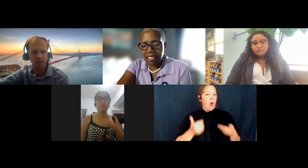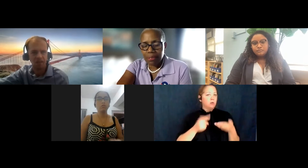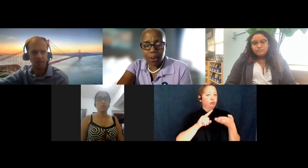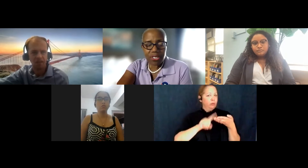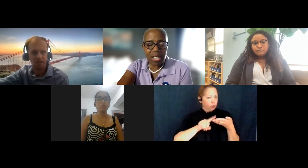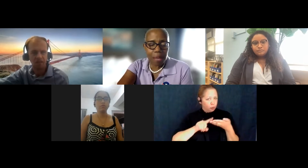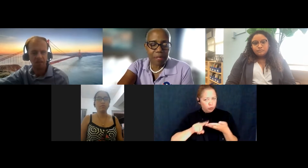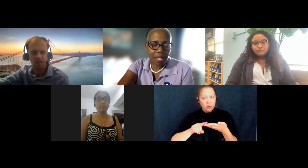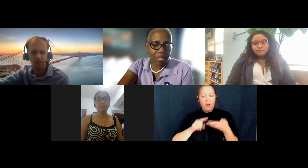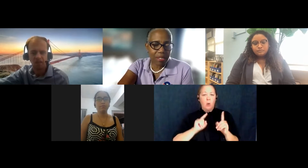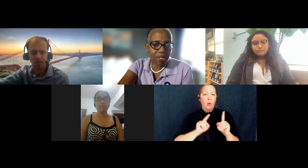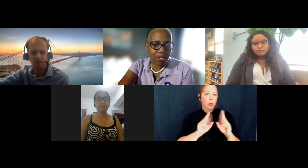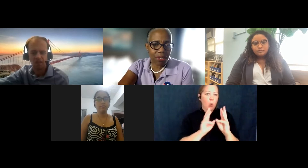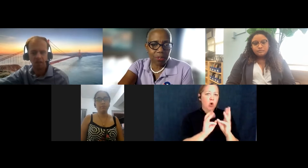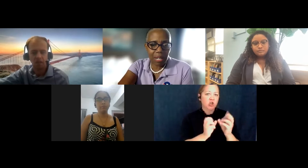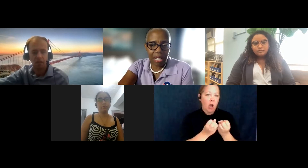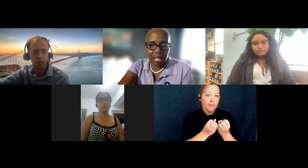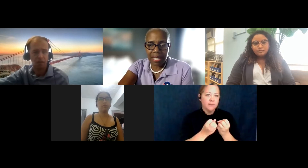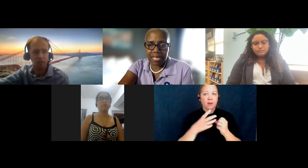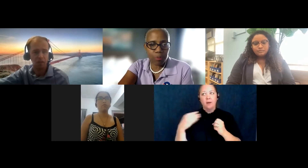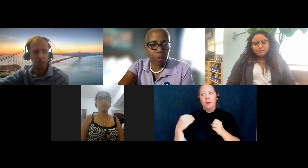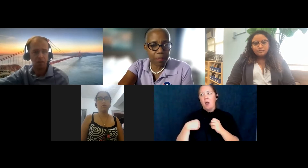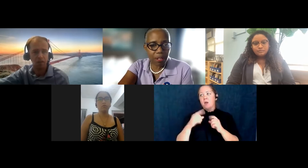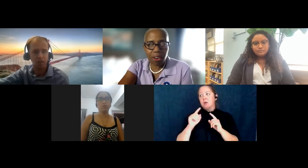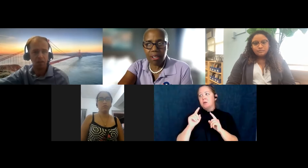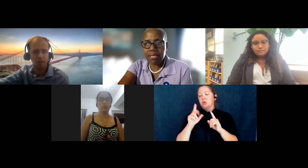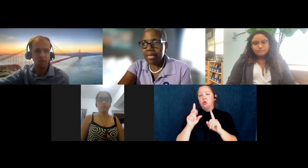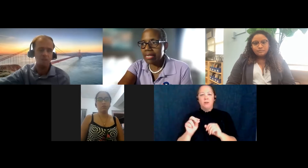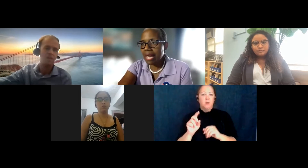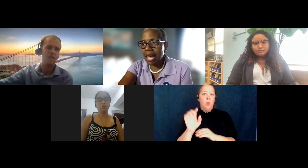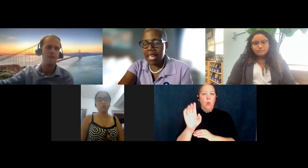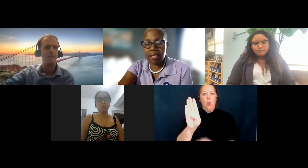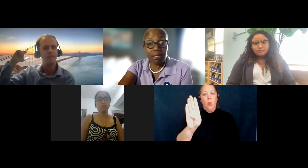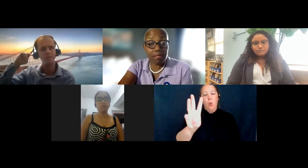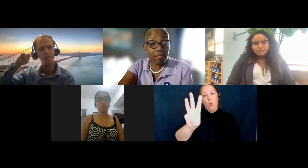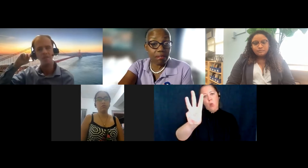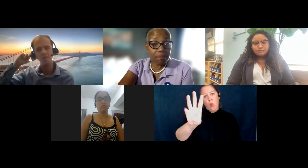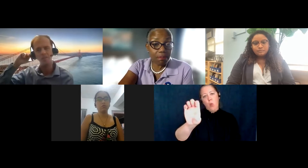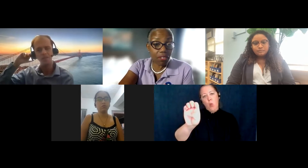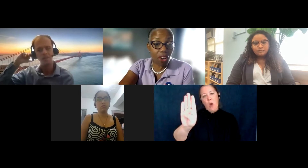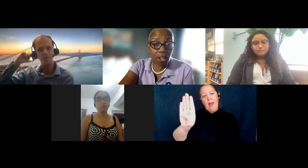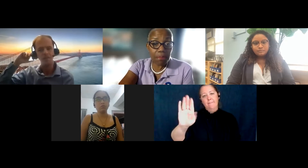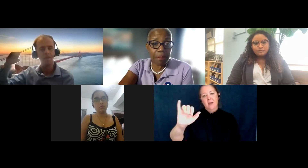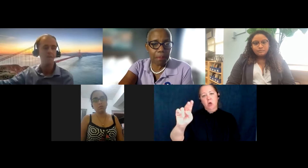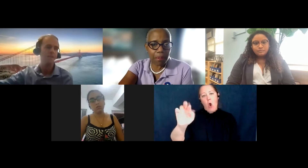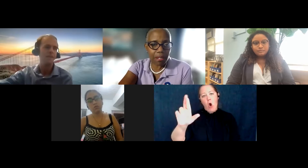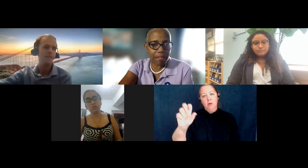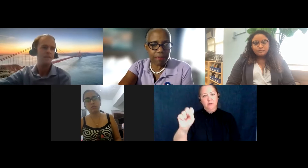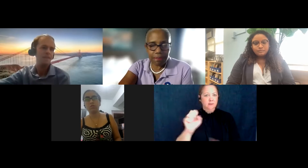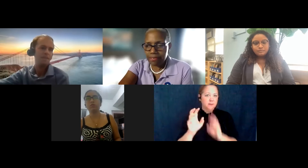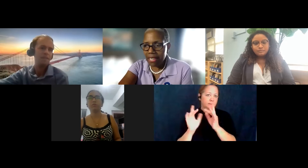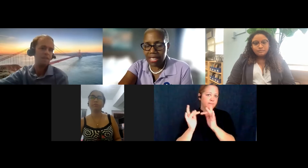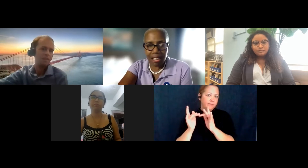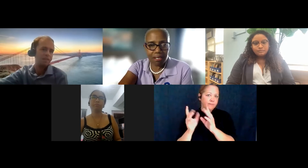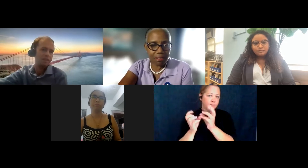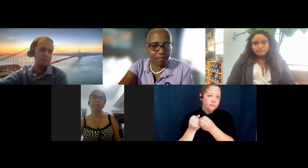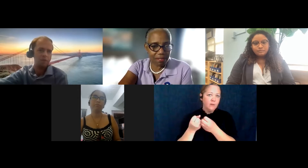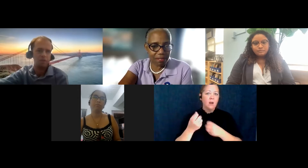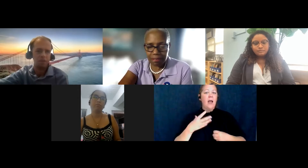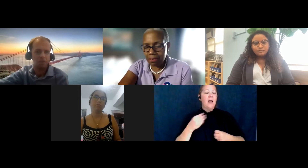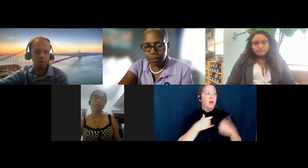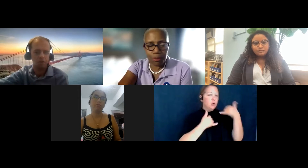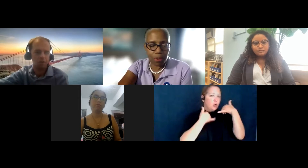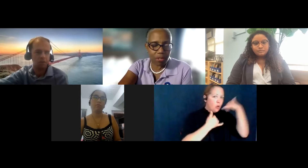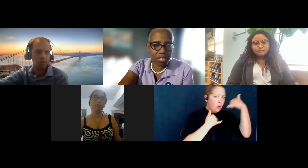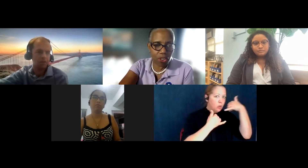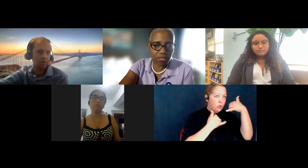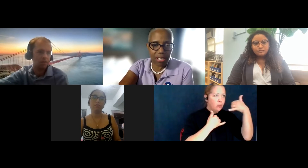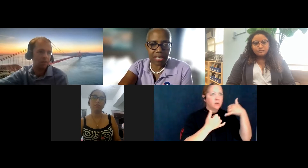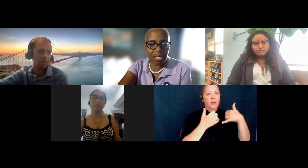workshops. I did webinars. I called people. I found out who were the return volunteers